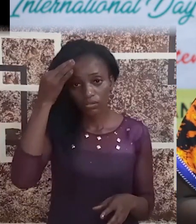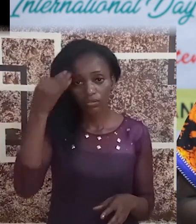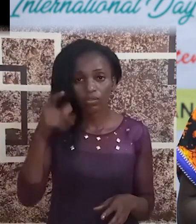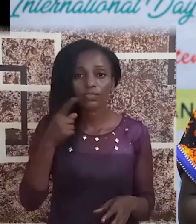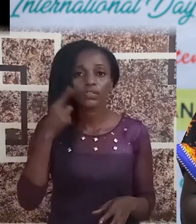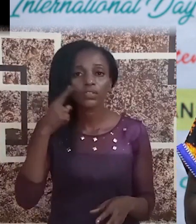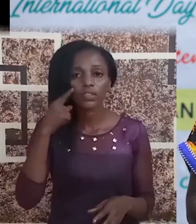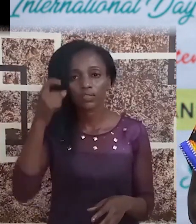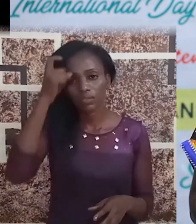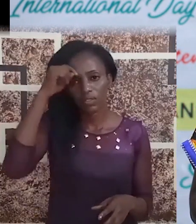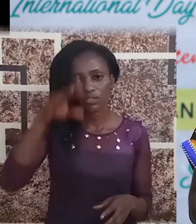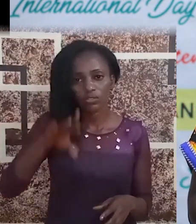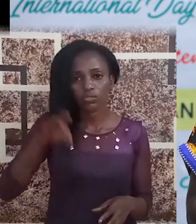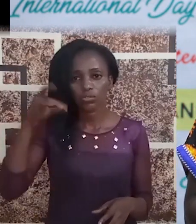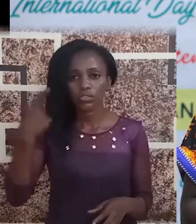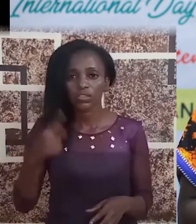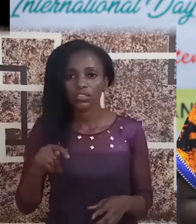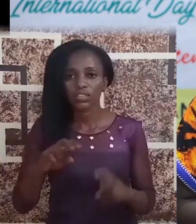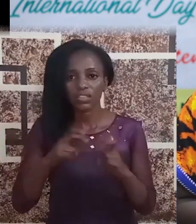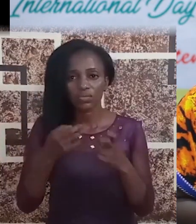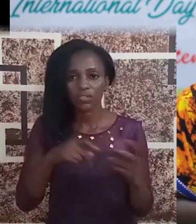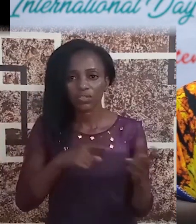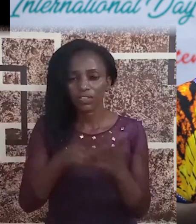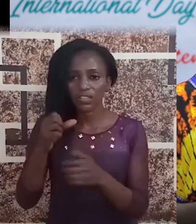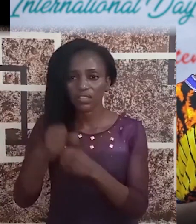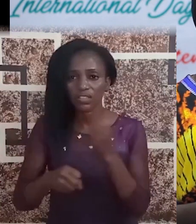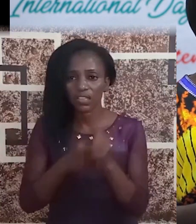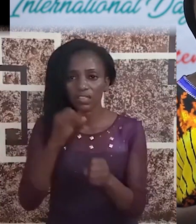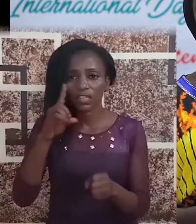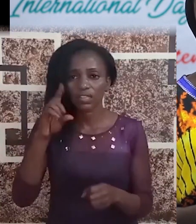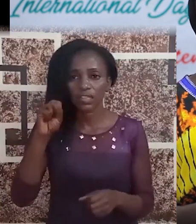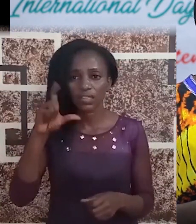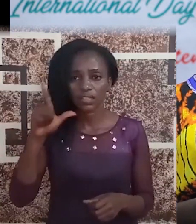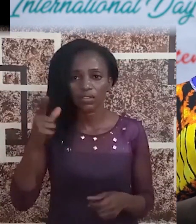promotion, recognition and ratification of national sign languages.